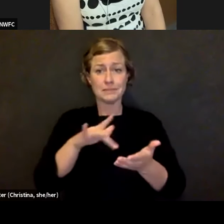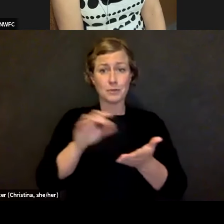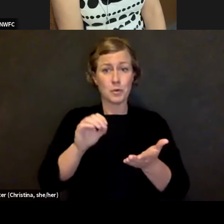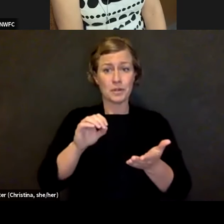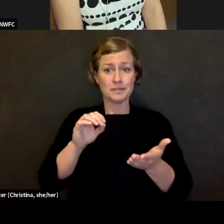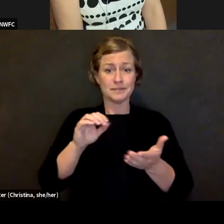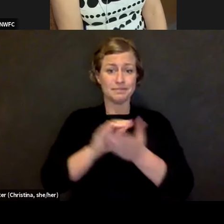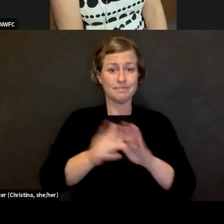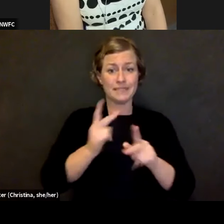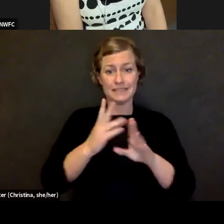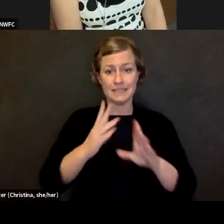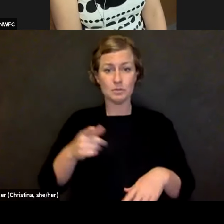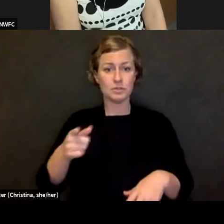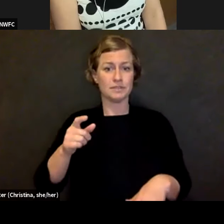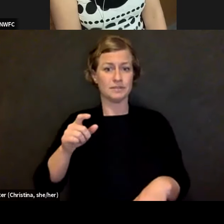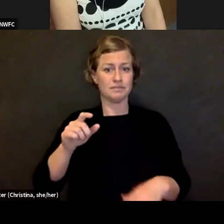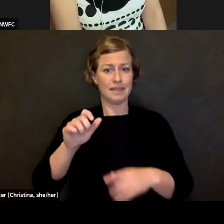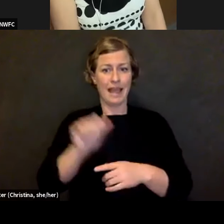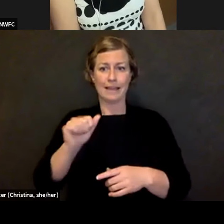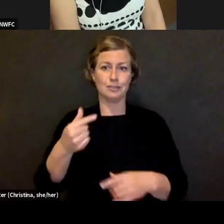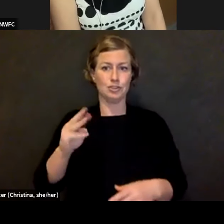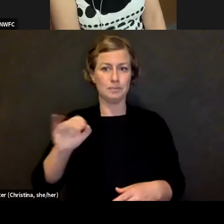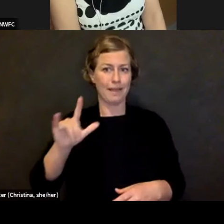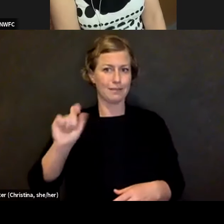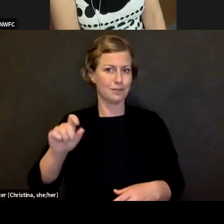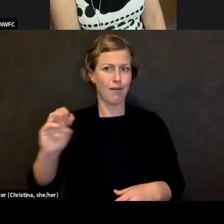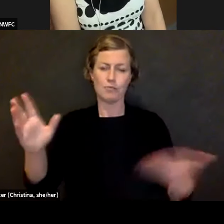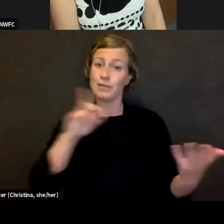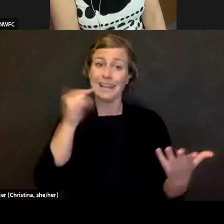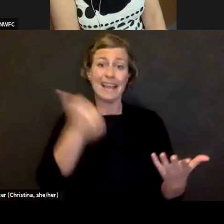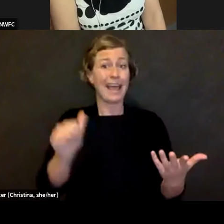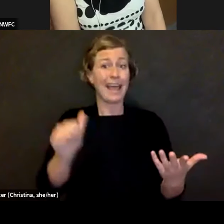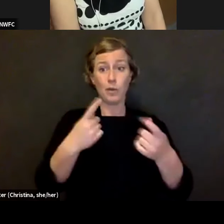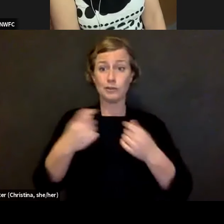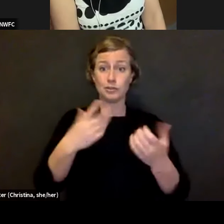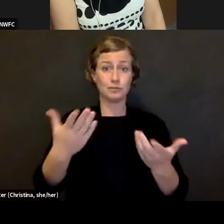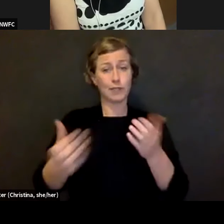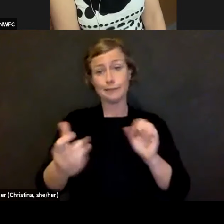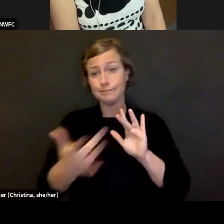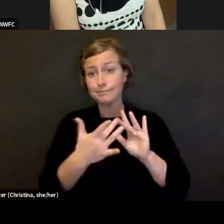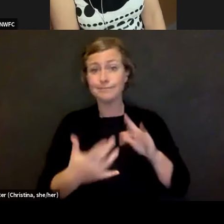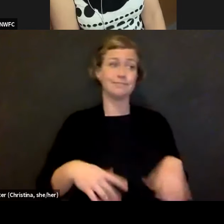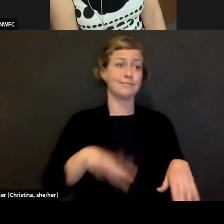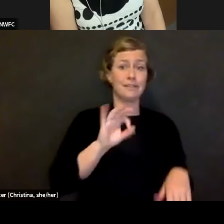ones that have come out recently. Also, just